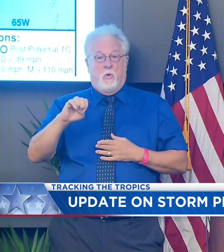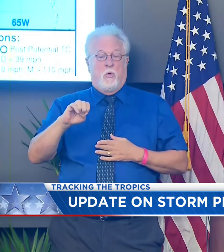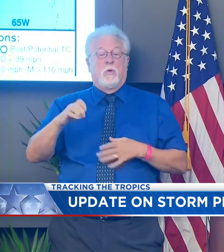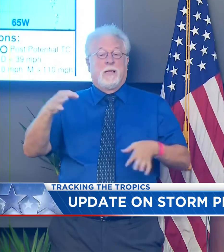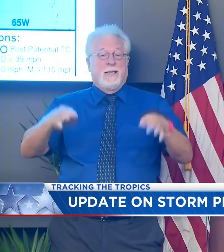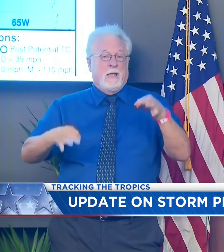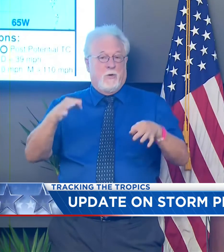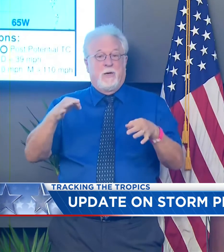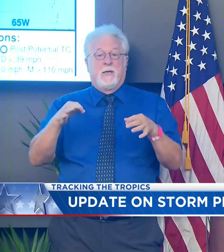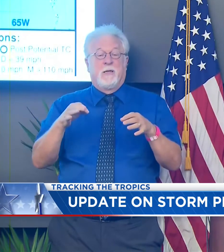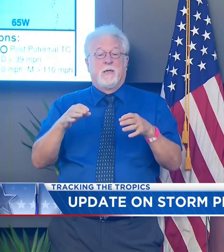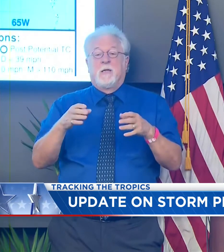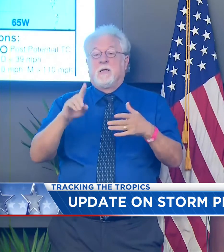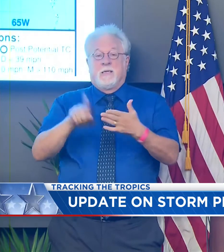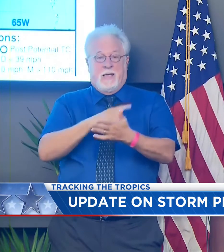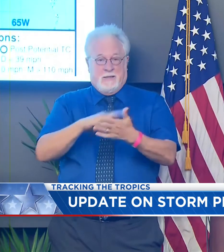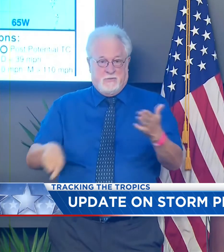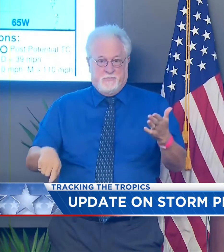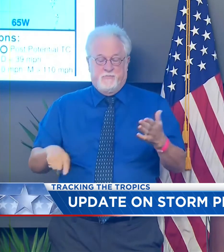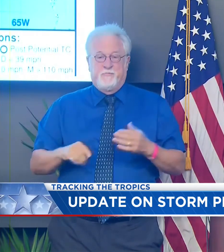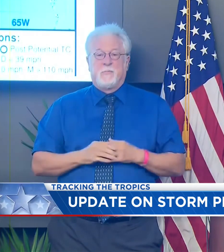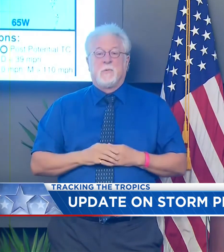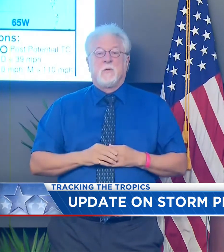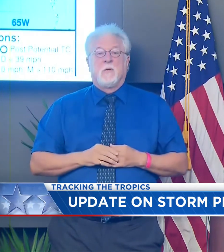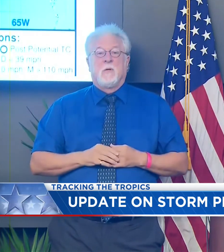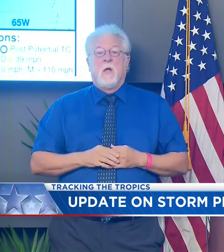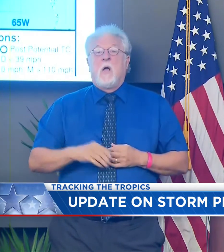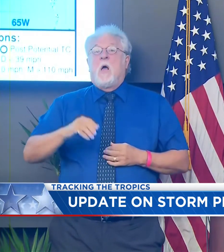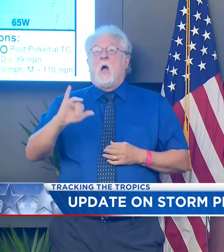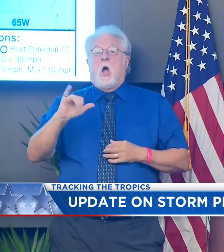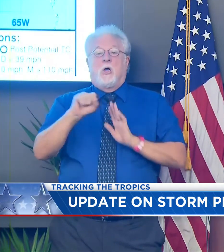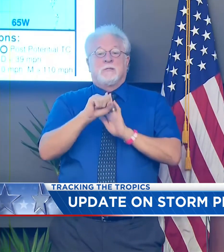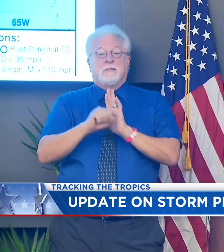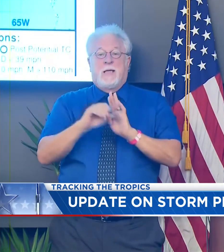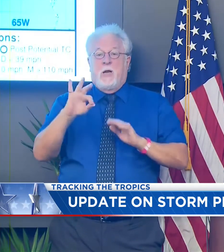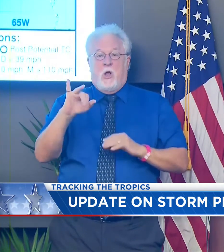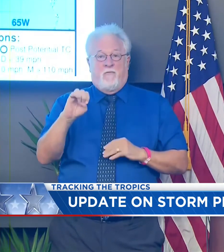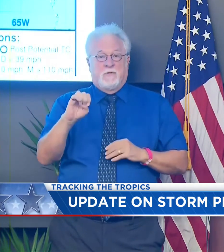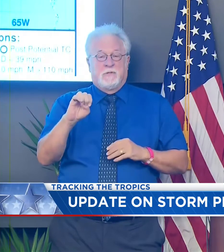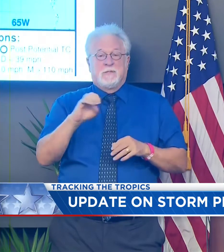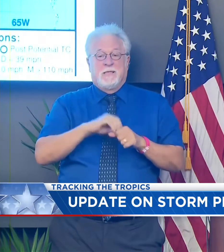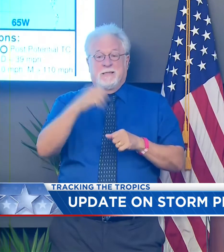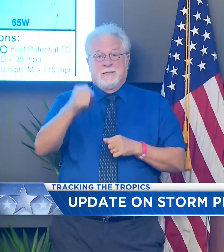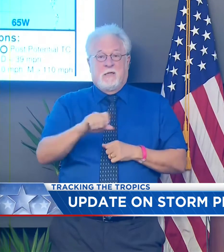SECURITY FOR INMATES IN THE HOSPITAL FOR MEDICAL NEEDS.